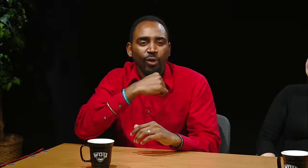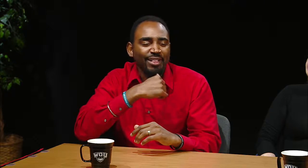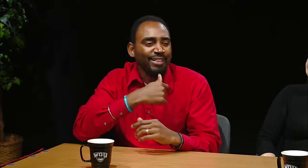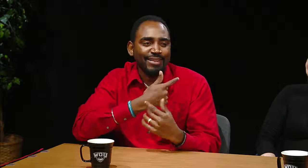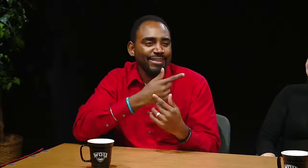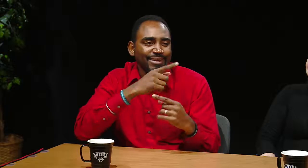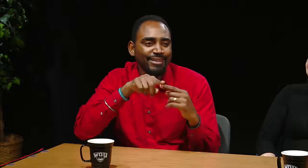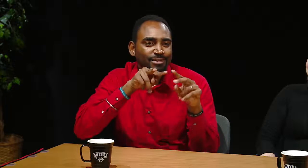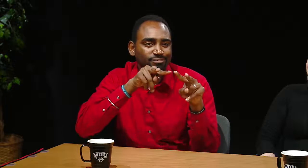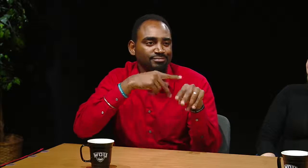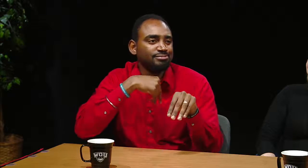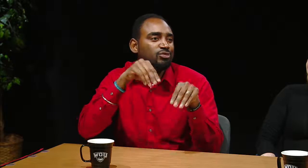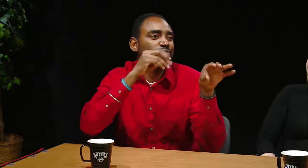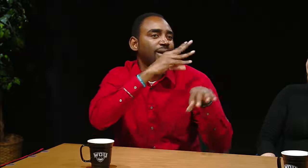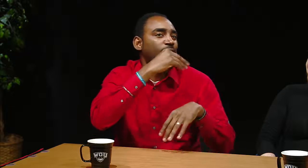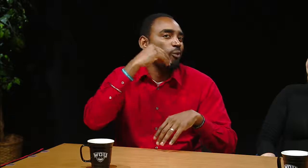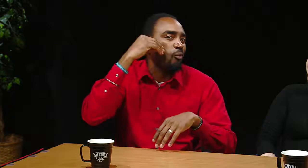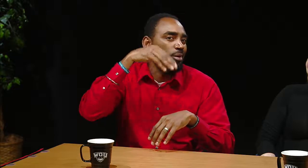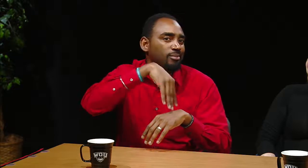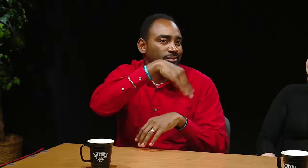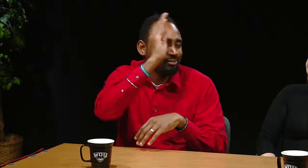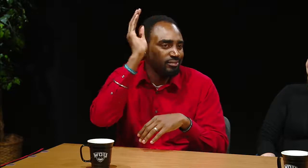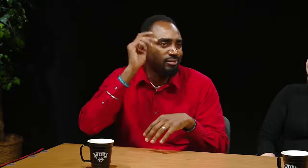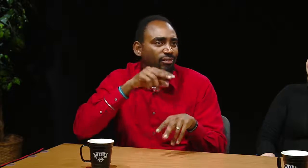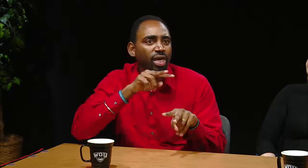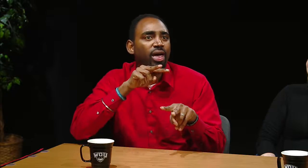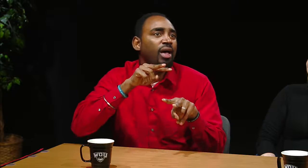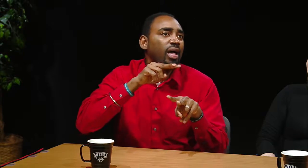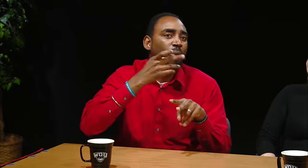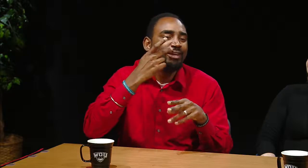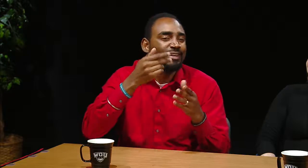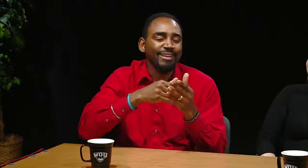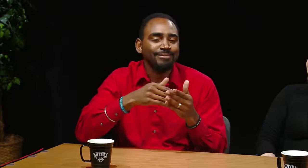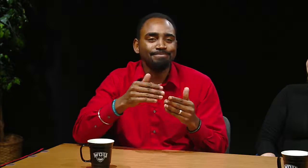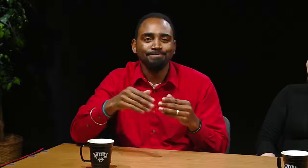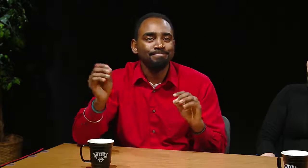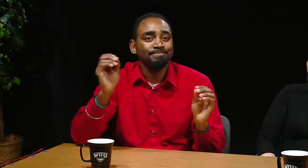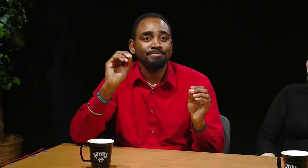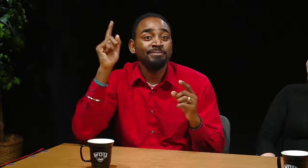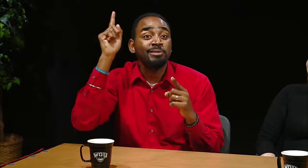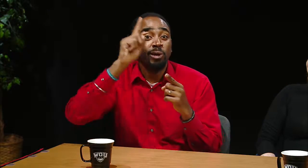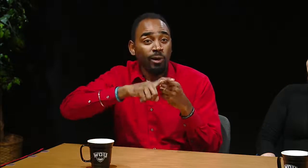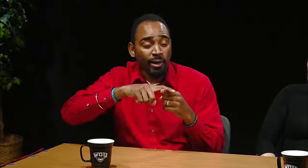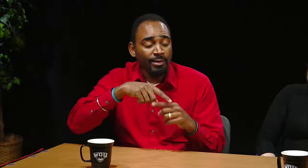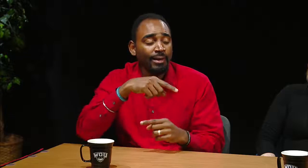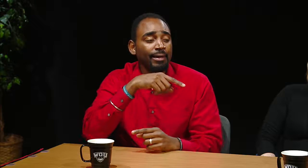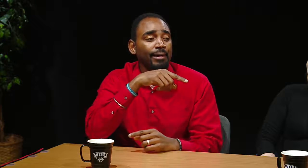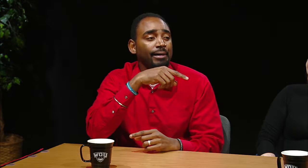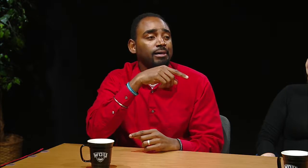I was watching a telenovela in Spanish, and the only thing I kept hearing them say was, "Que, que, que"